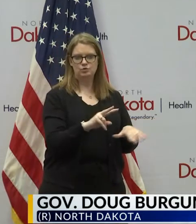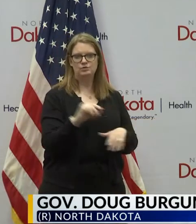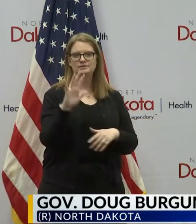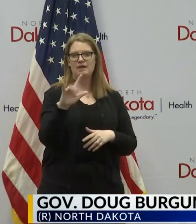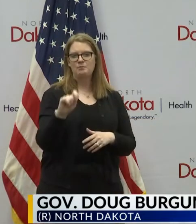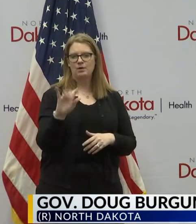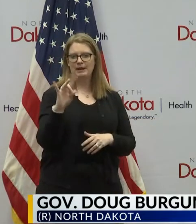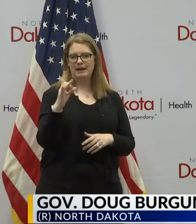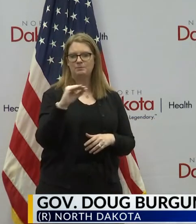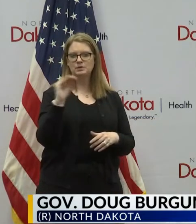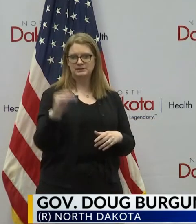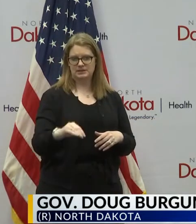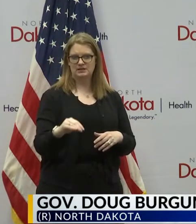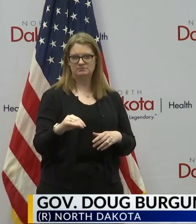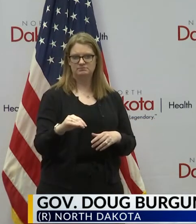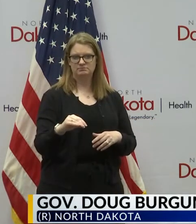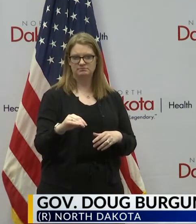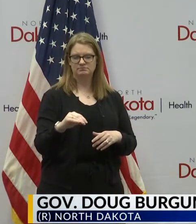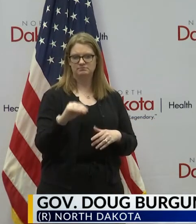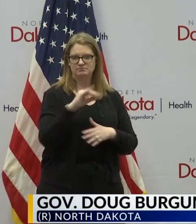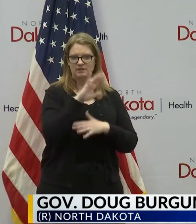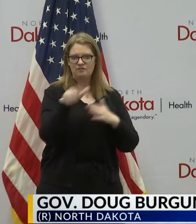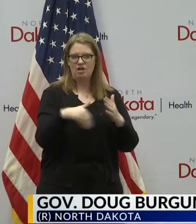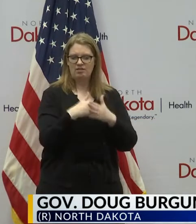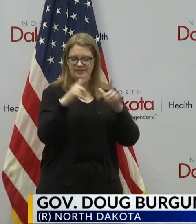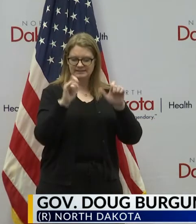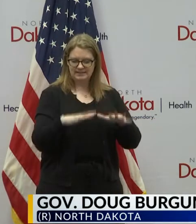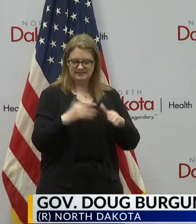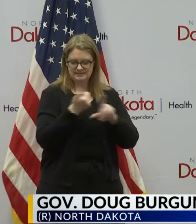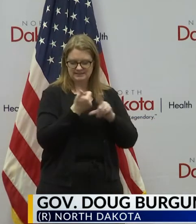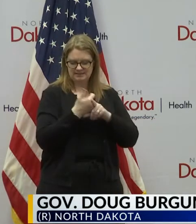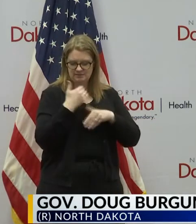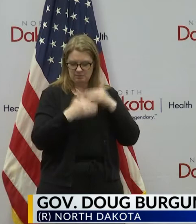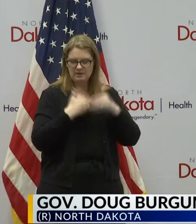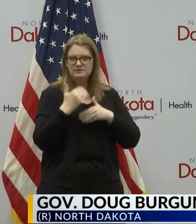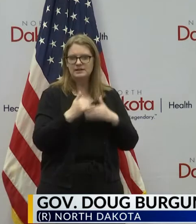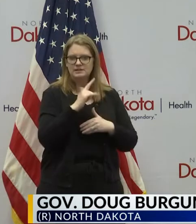POSITIVE RATE FOR TODAY, THE 35 DIVIDED BY 602, 5.8% OF THE